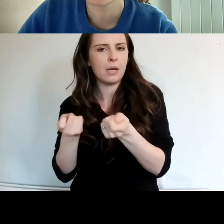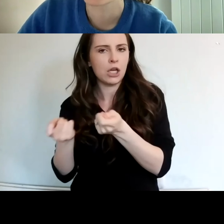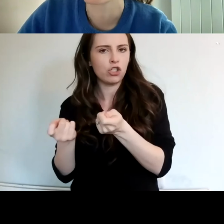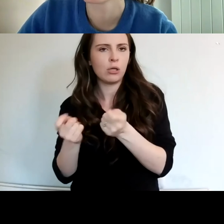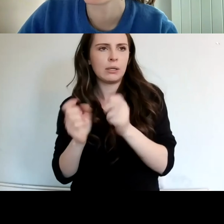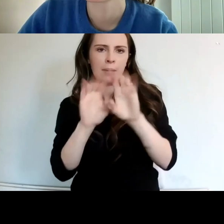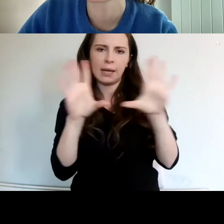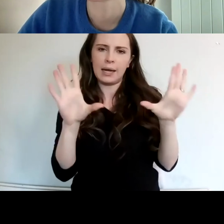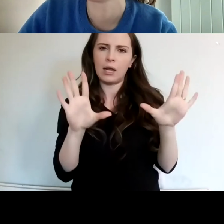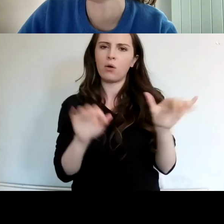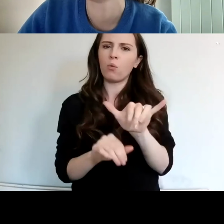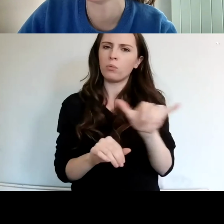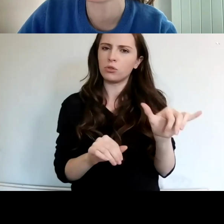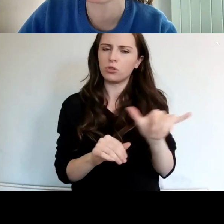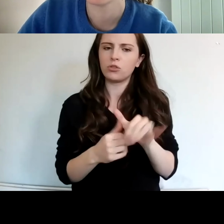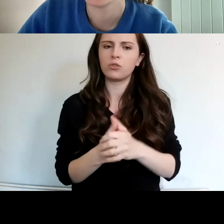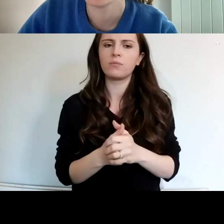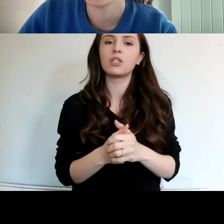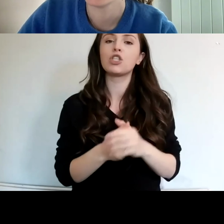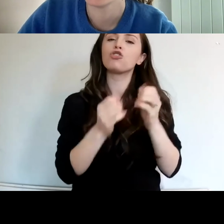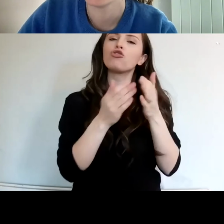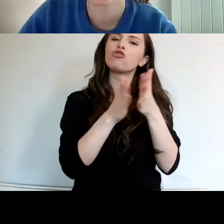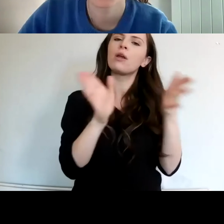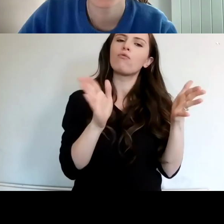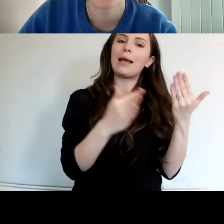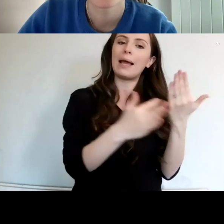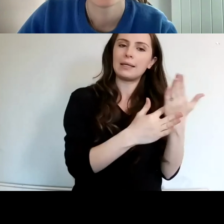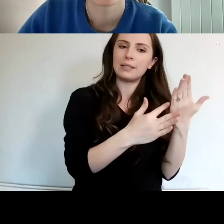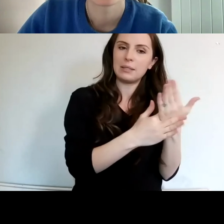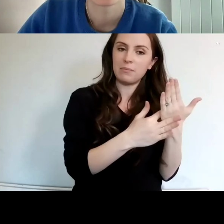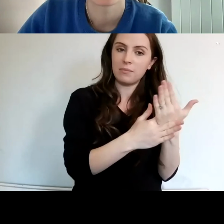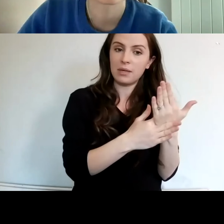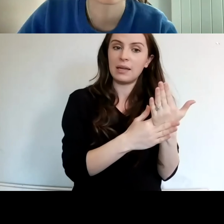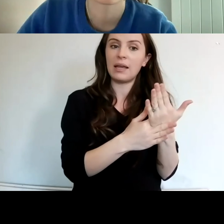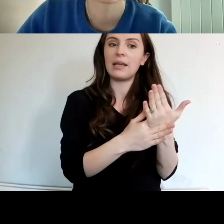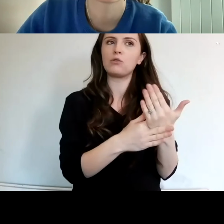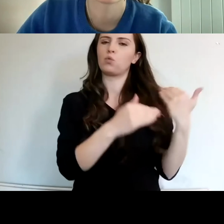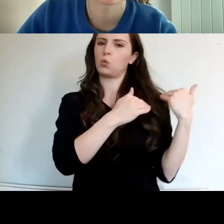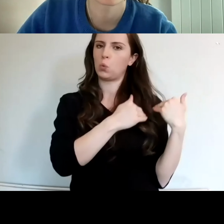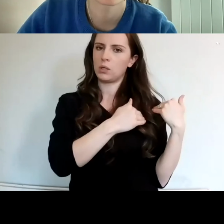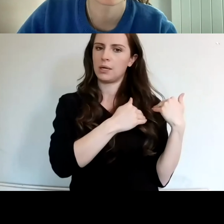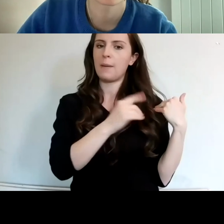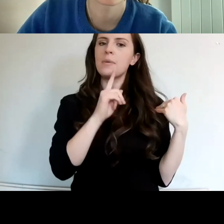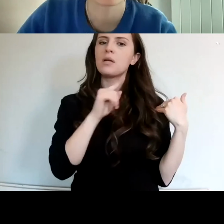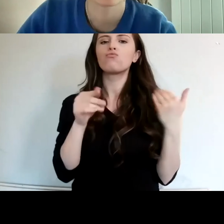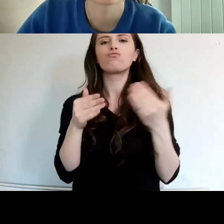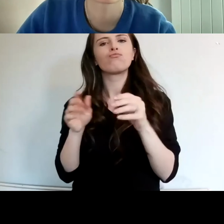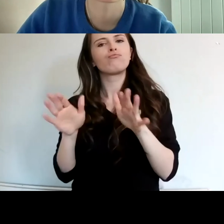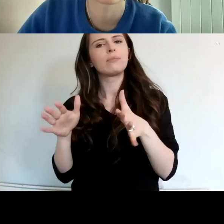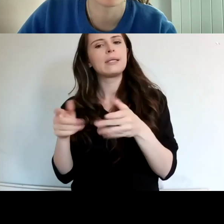In general, accessibility is an anticipatory duty, whereas reasonable accommodation must be enforceable